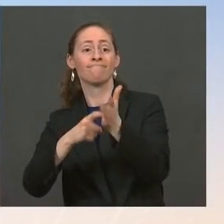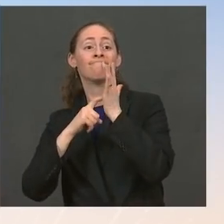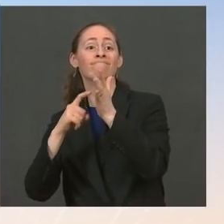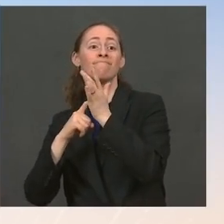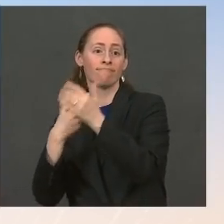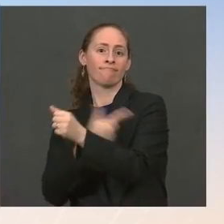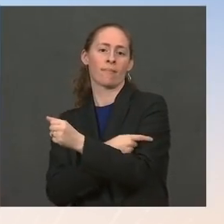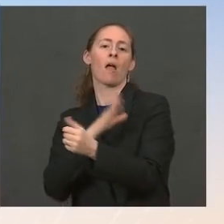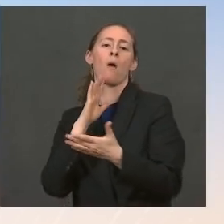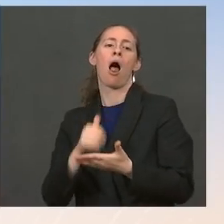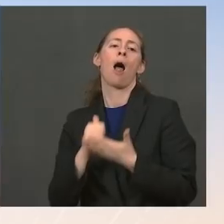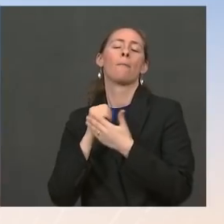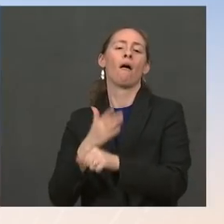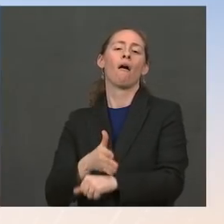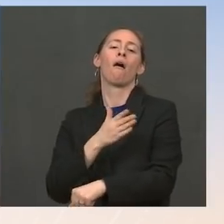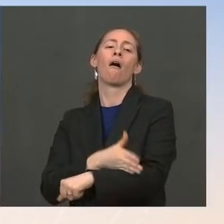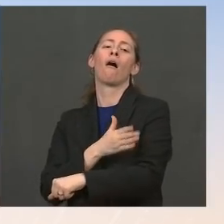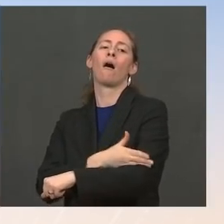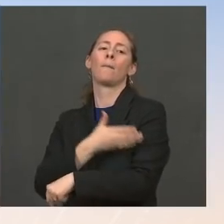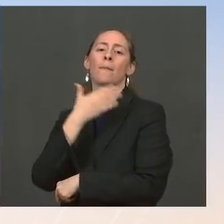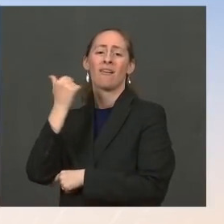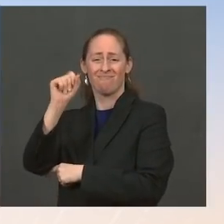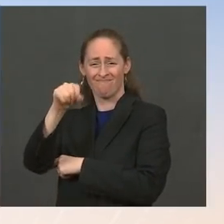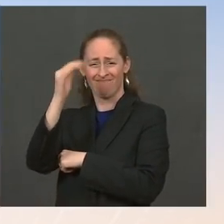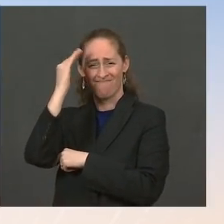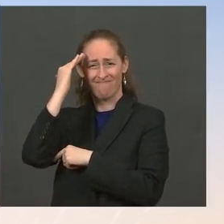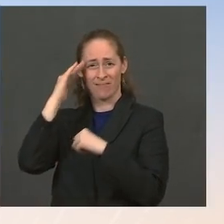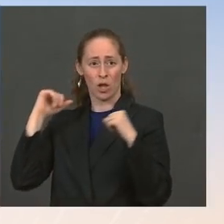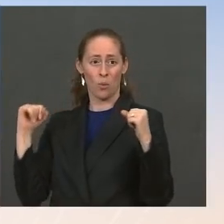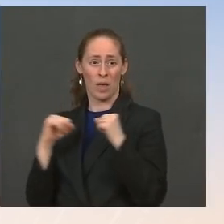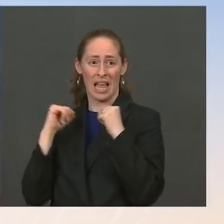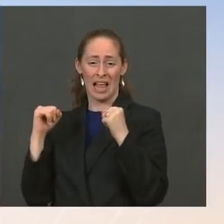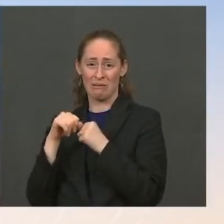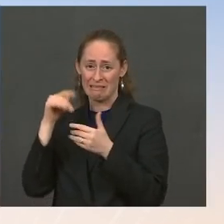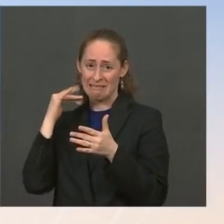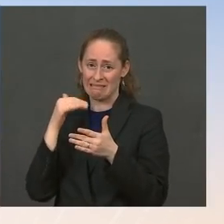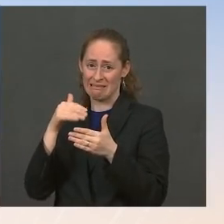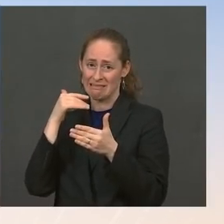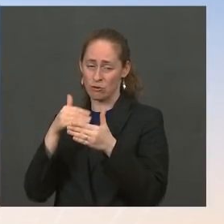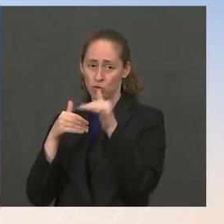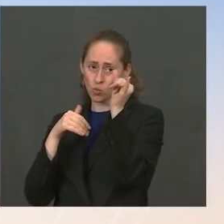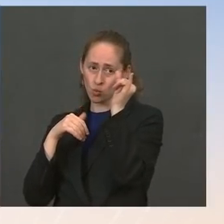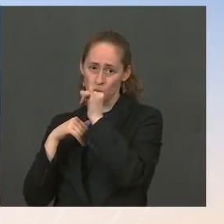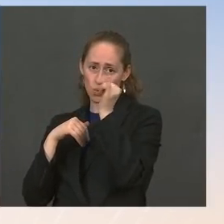We know we're heading into the winter. We are -- that's one of the reasons we've been encouraging people who are eligible to get the boosters.